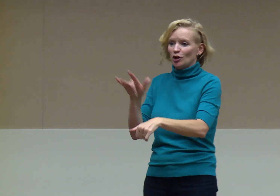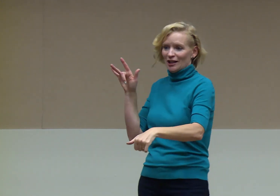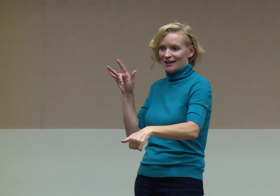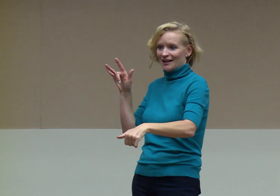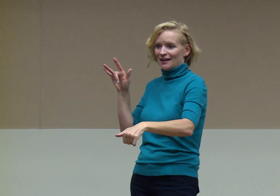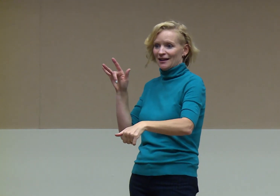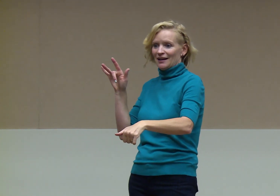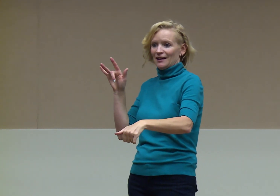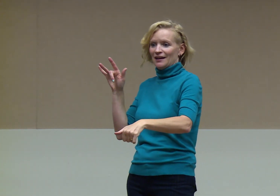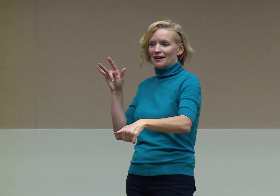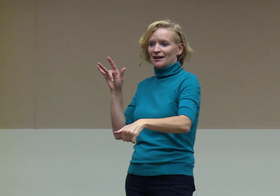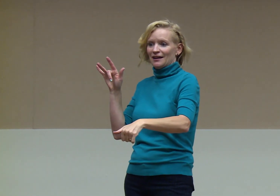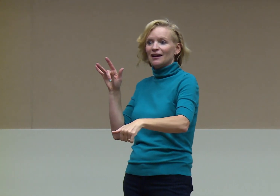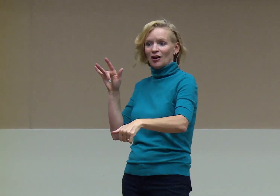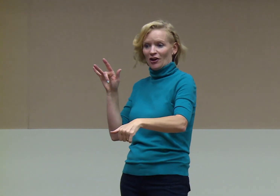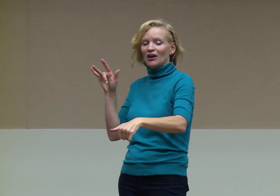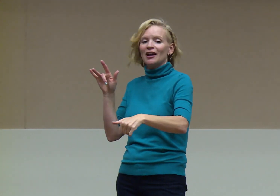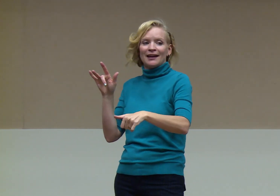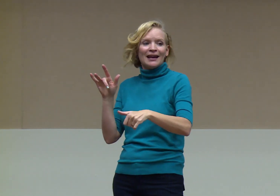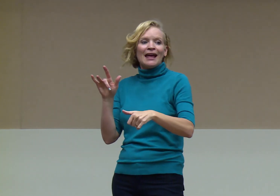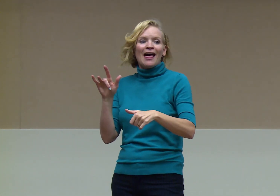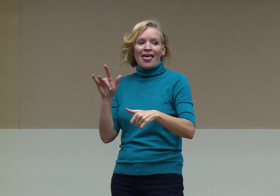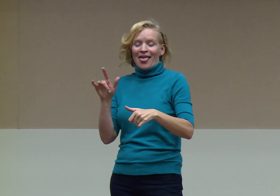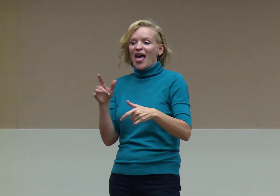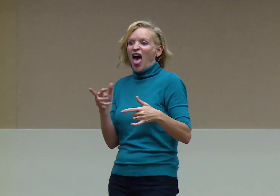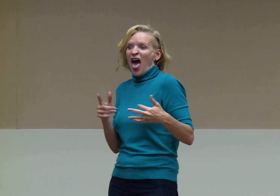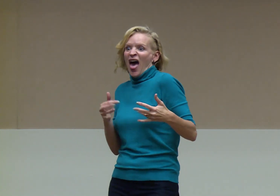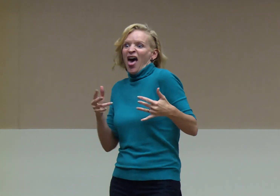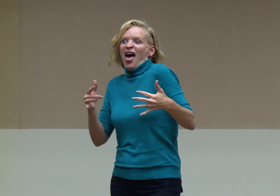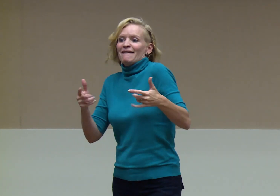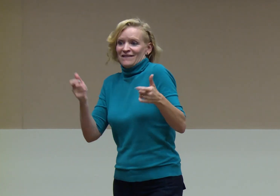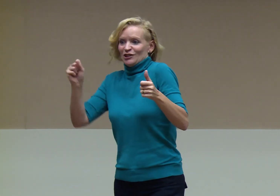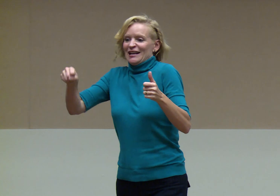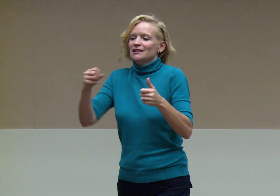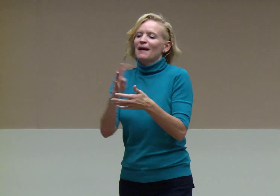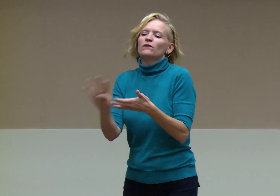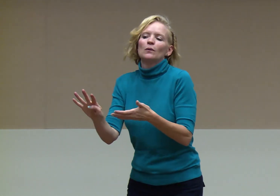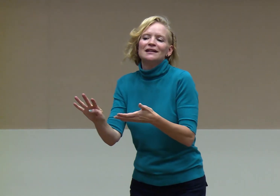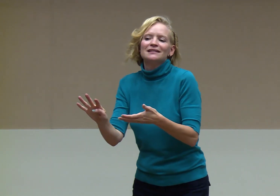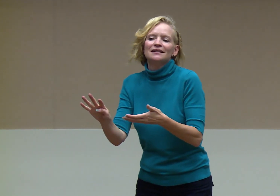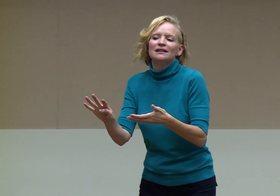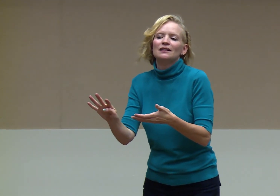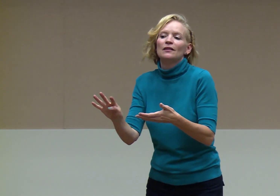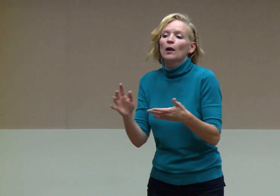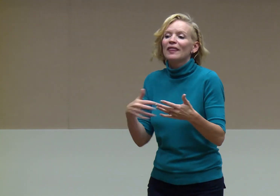8 weeks premature, they do have a gain.